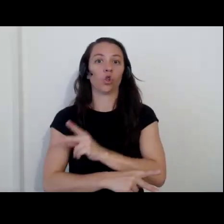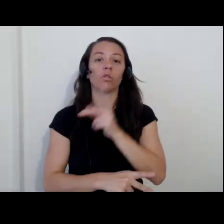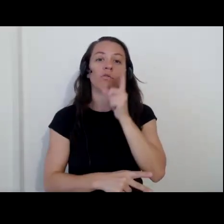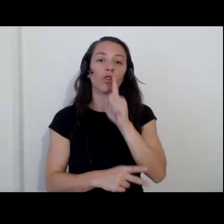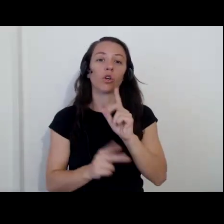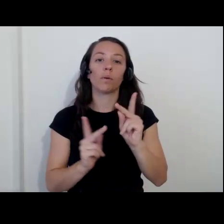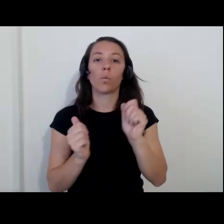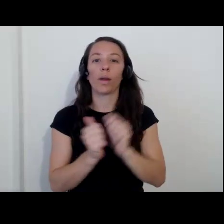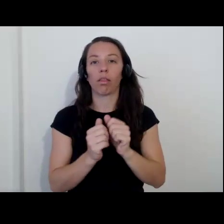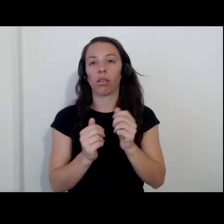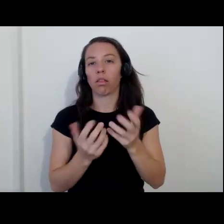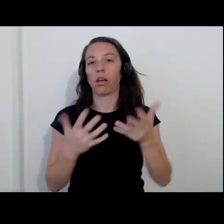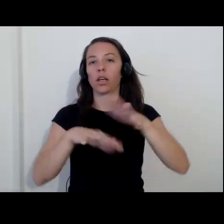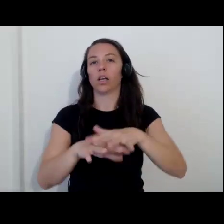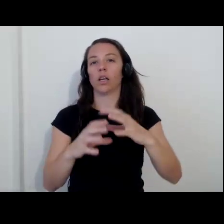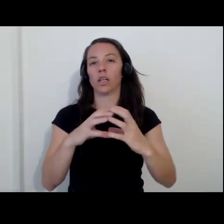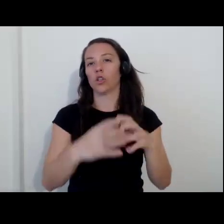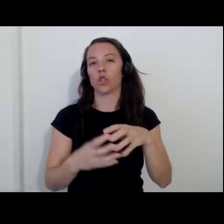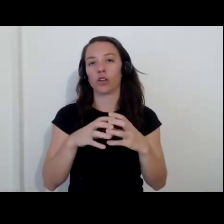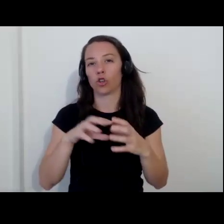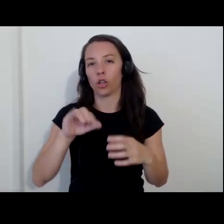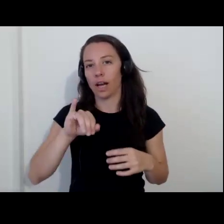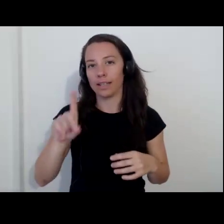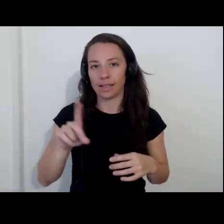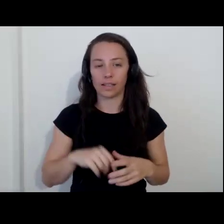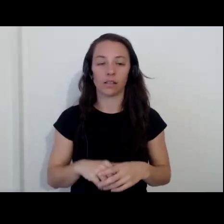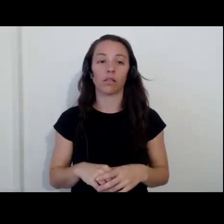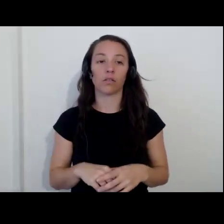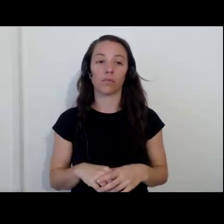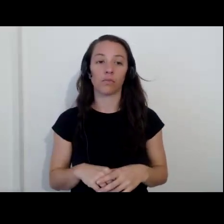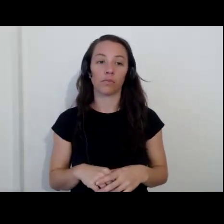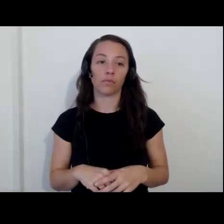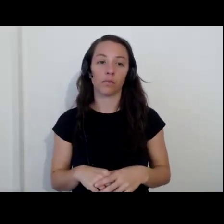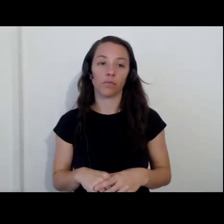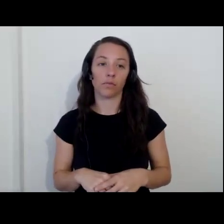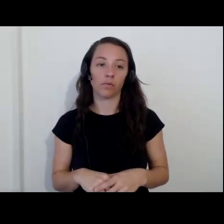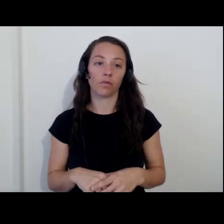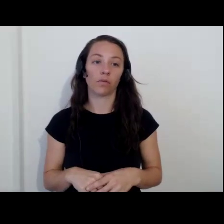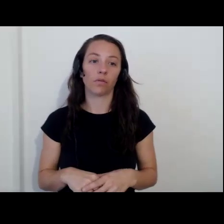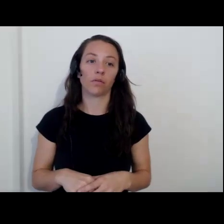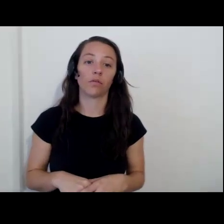So with all we achieved at C Talent, it became very clear that corporations